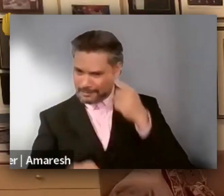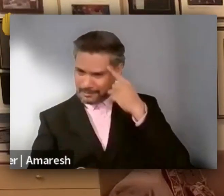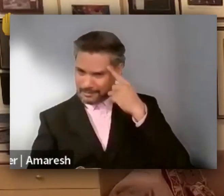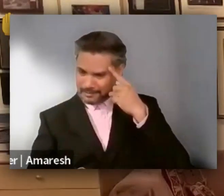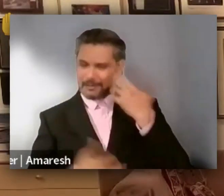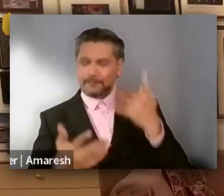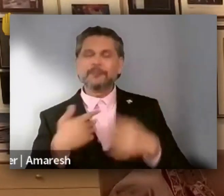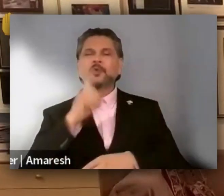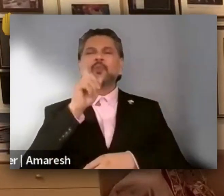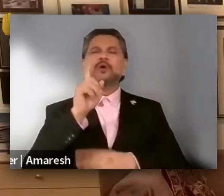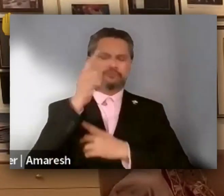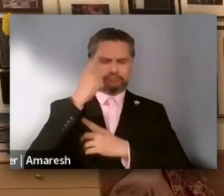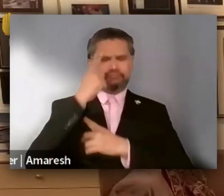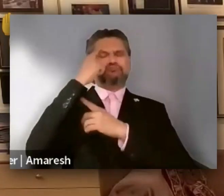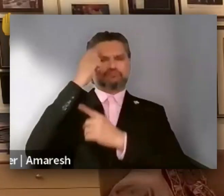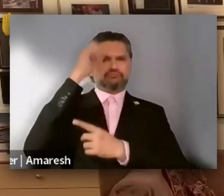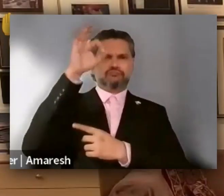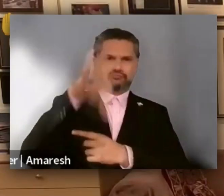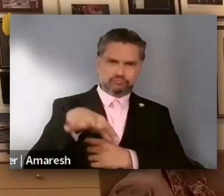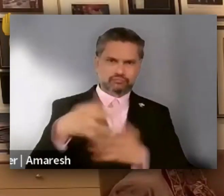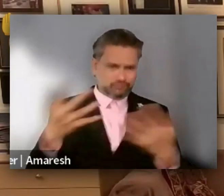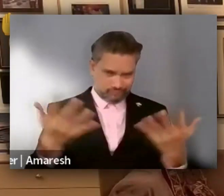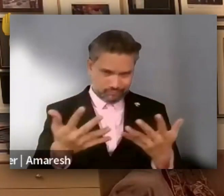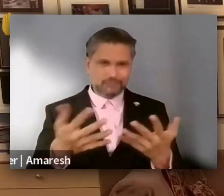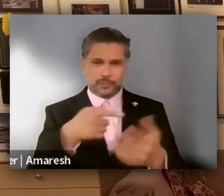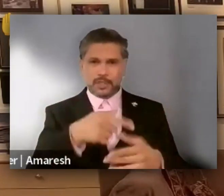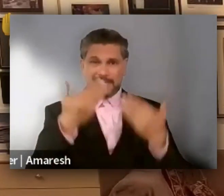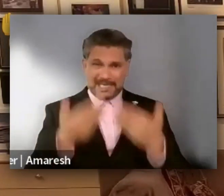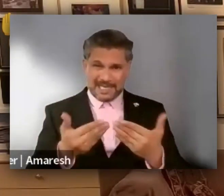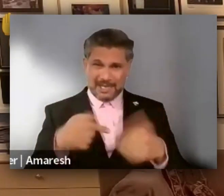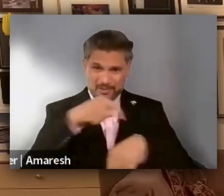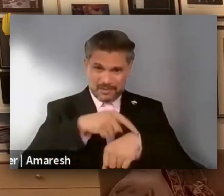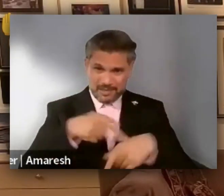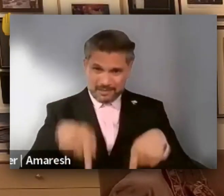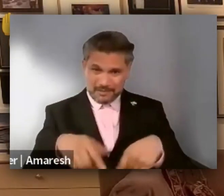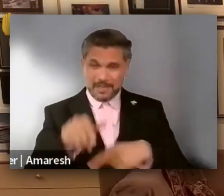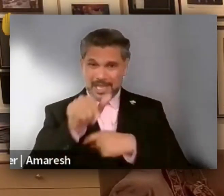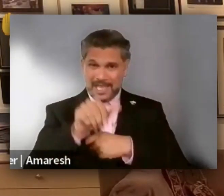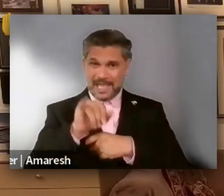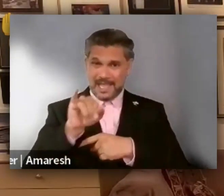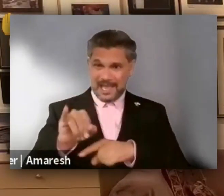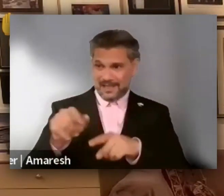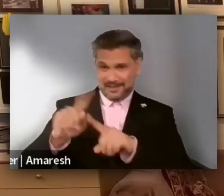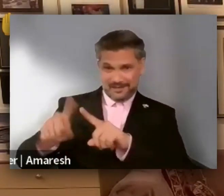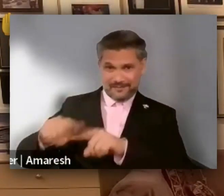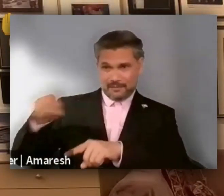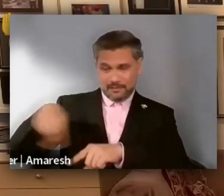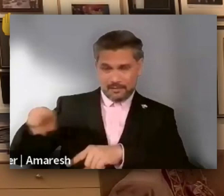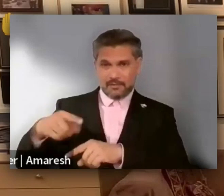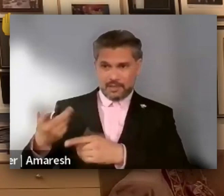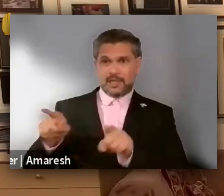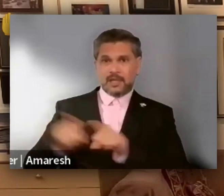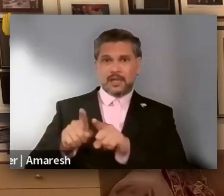The thing I wanted to suggest is that we are on the cusp of AI systems that act as agents.